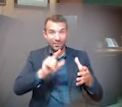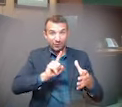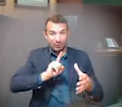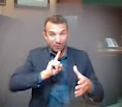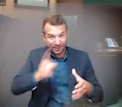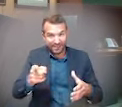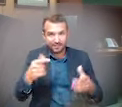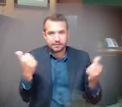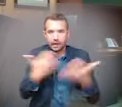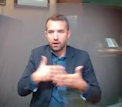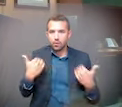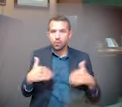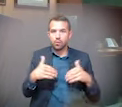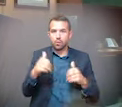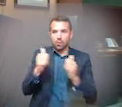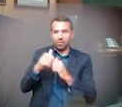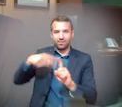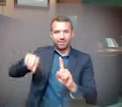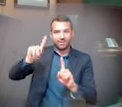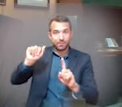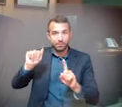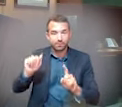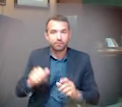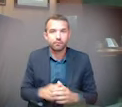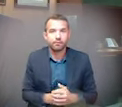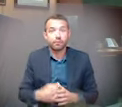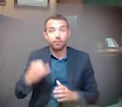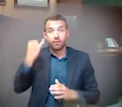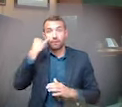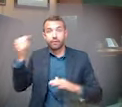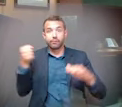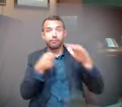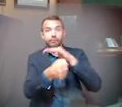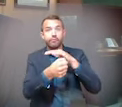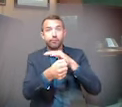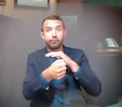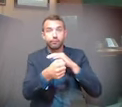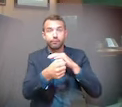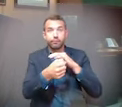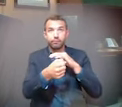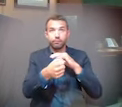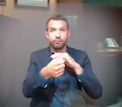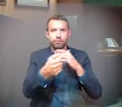of being institutionalized, and not being able to have